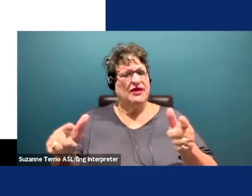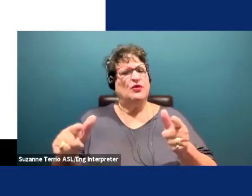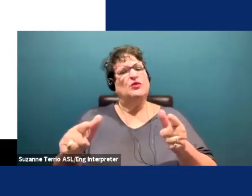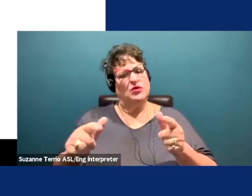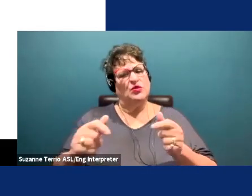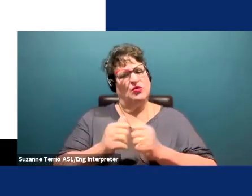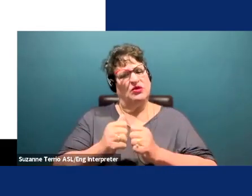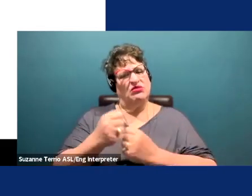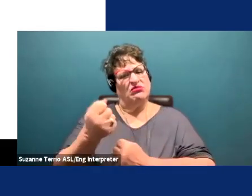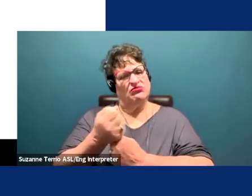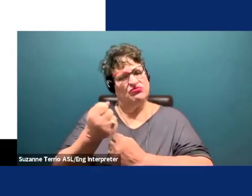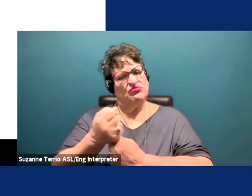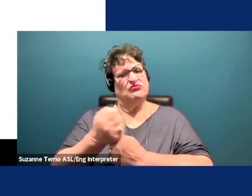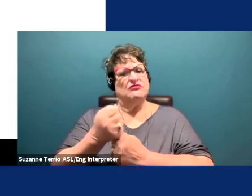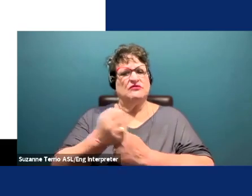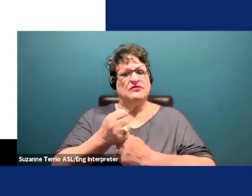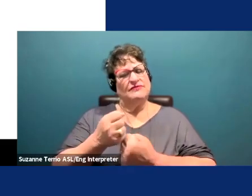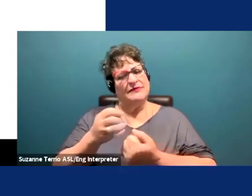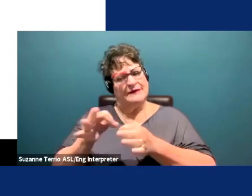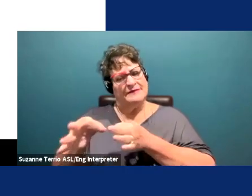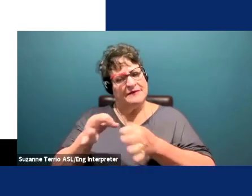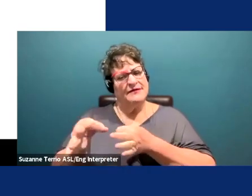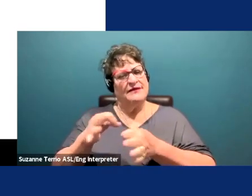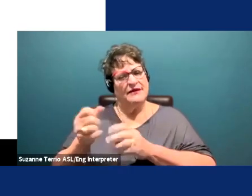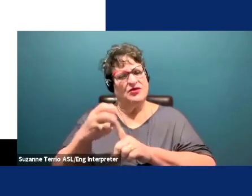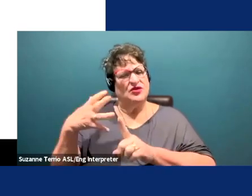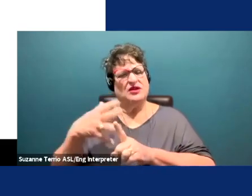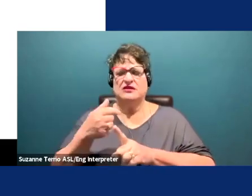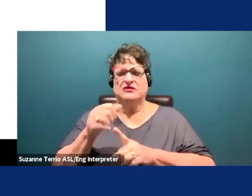away from trying to demean the person based on their mental age.